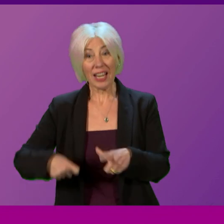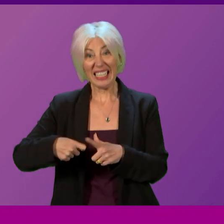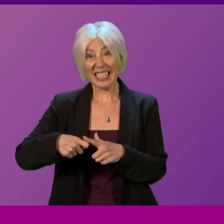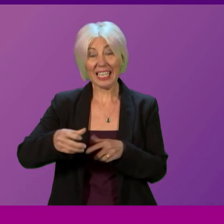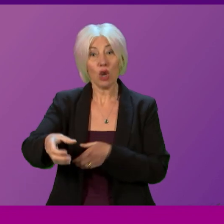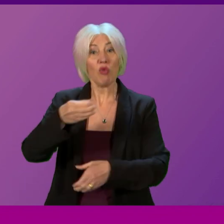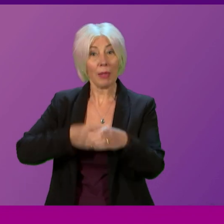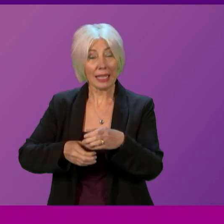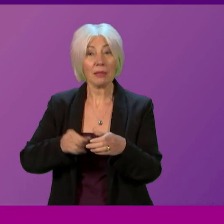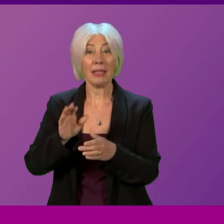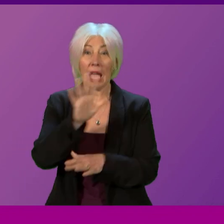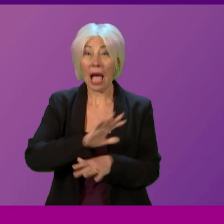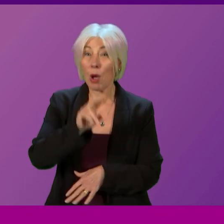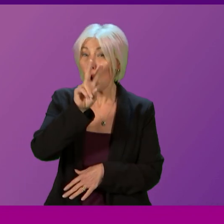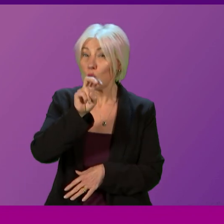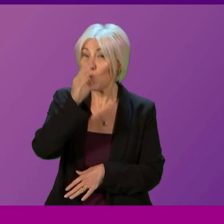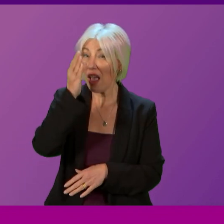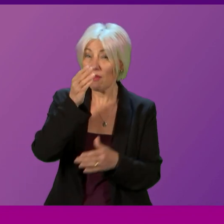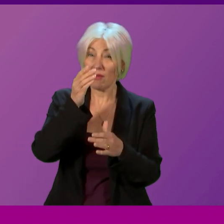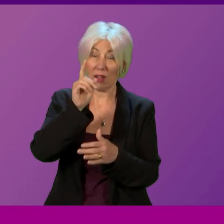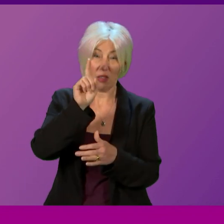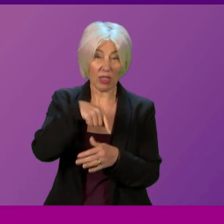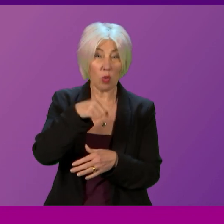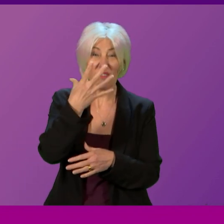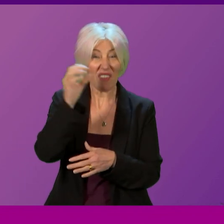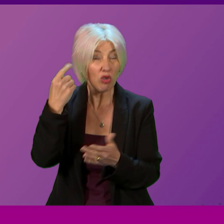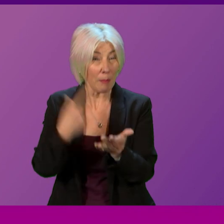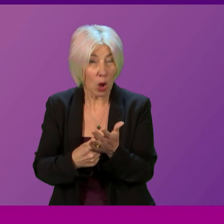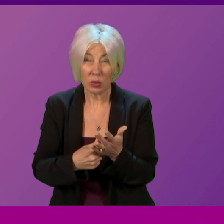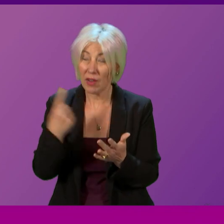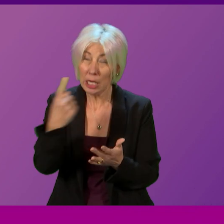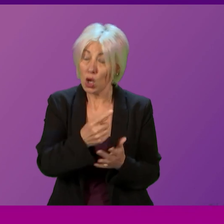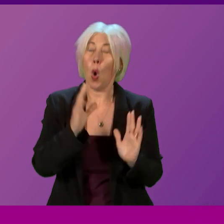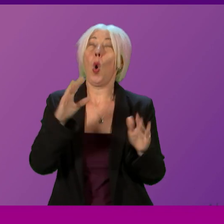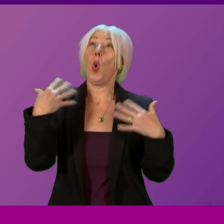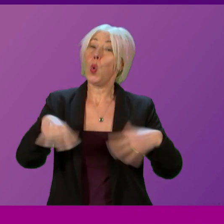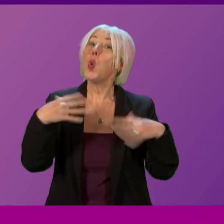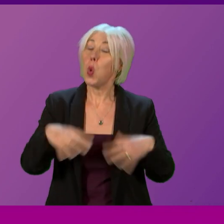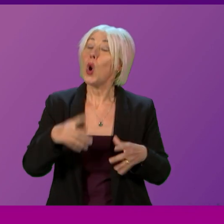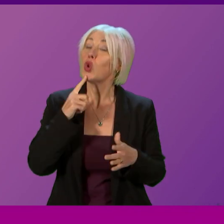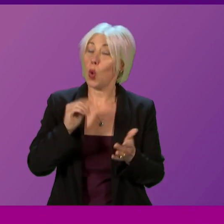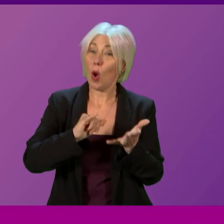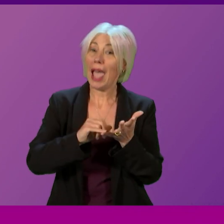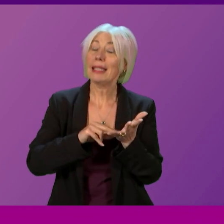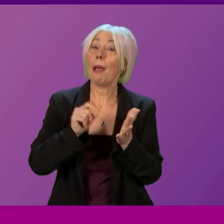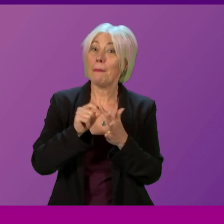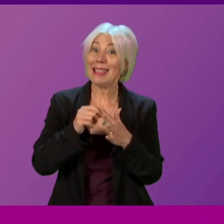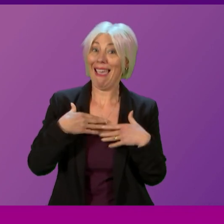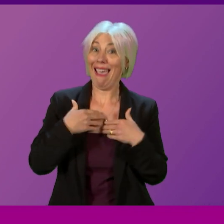The average cost of that is £12,500. Those figures make it clear that, under the Scottish National Party, healthcare in Scotland